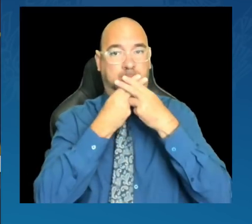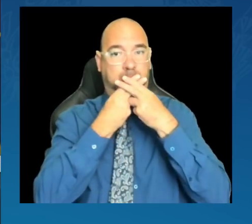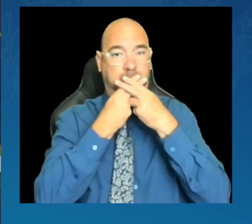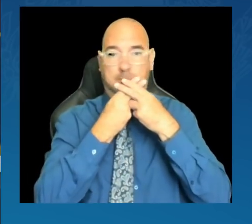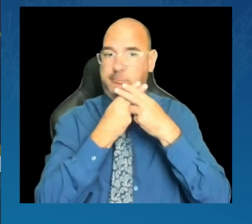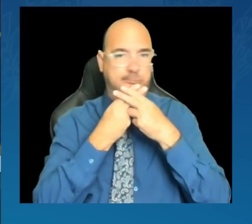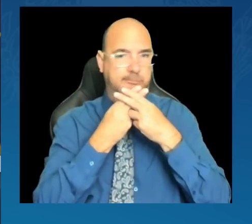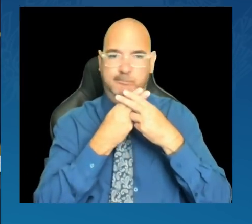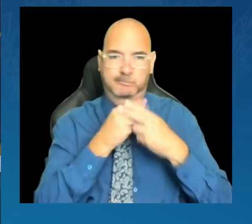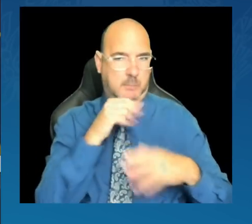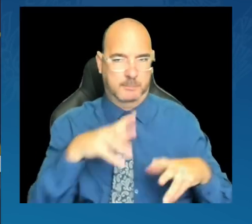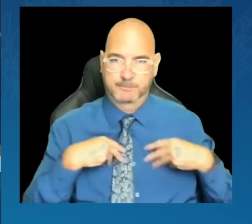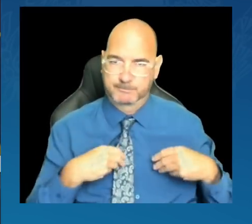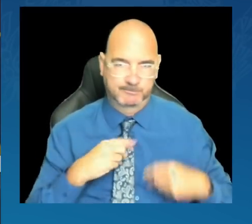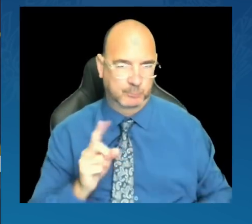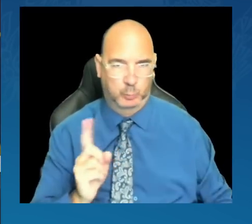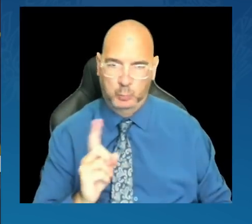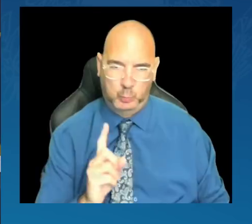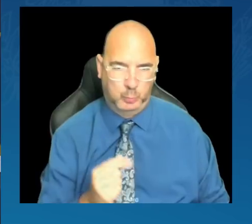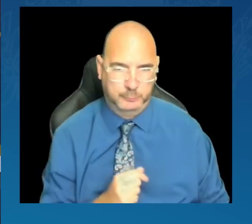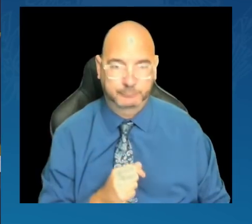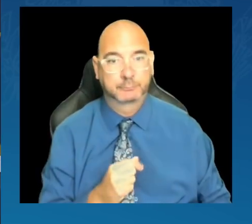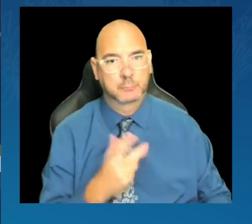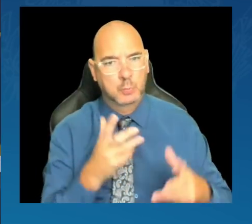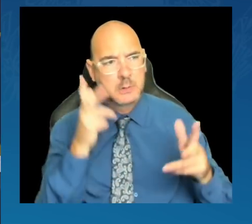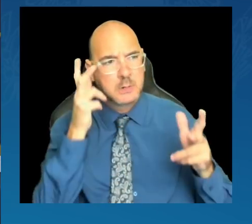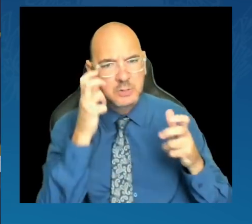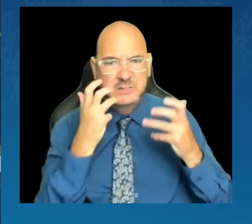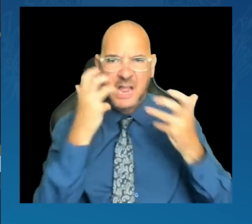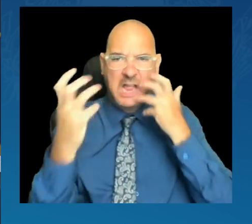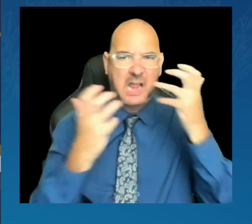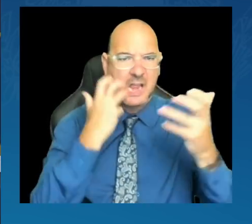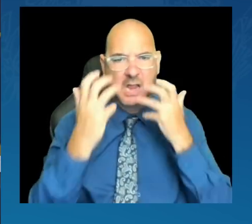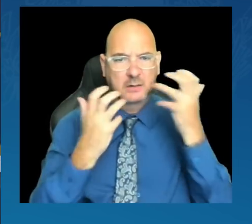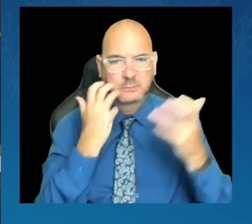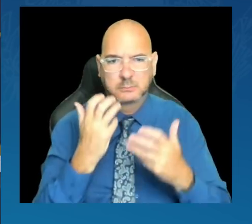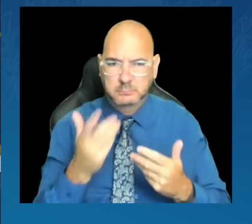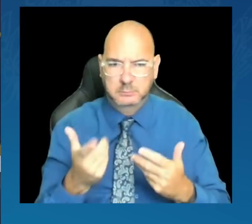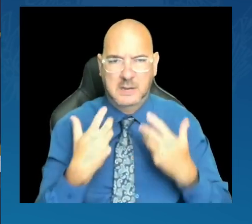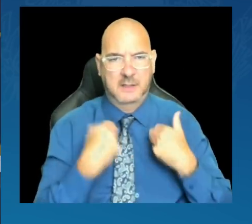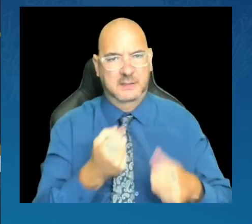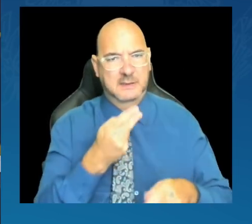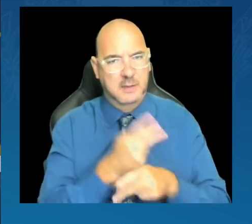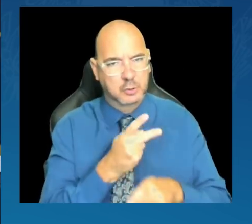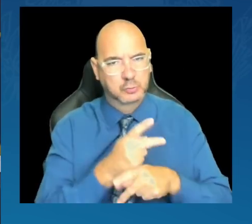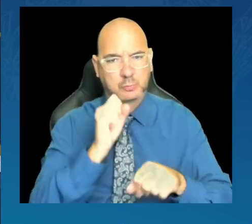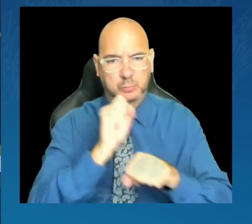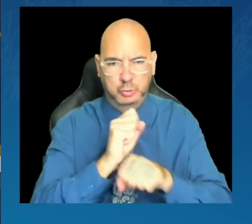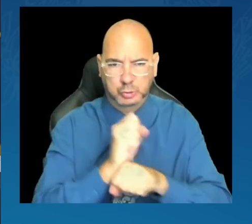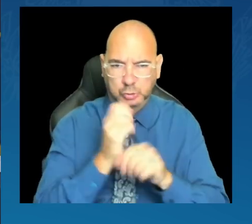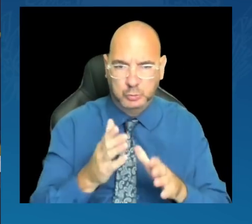women and Hoosier families who do not support the Republicans reproductive policies.